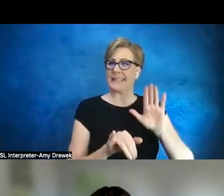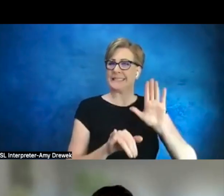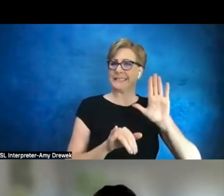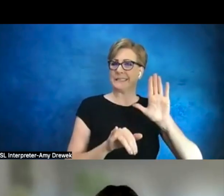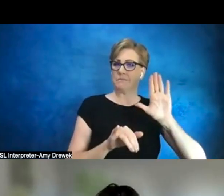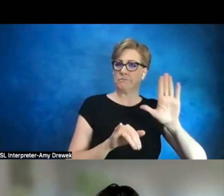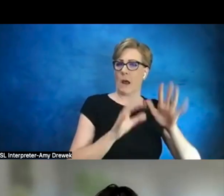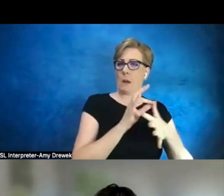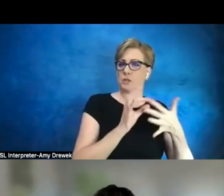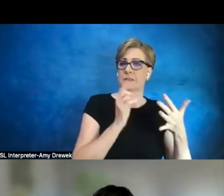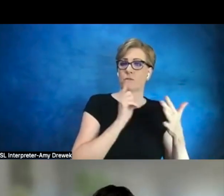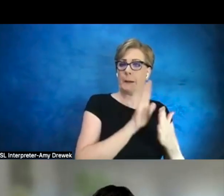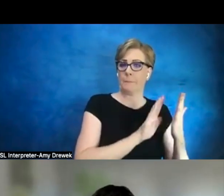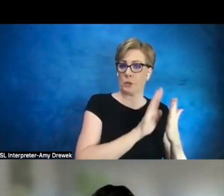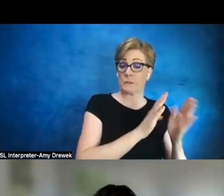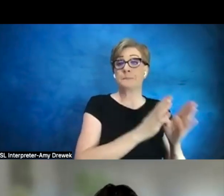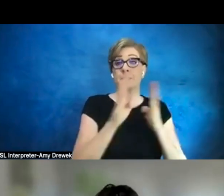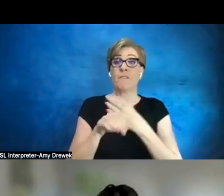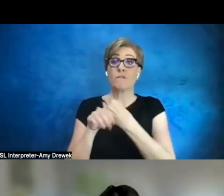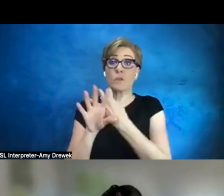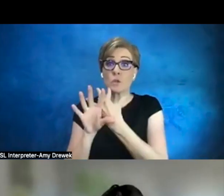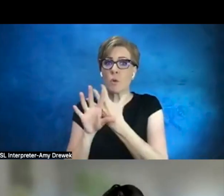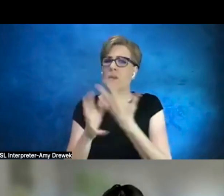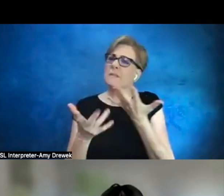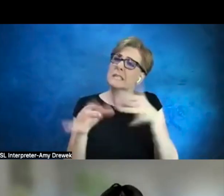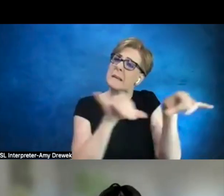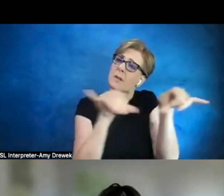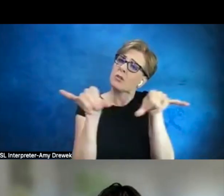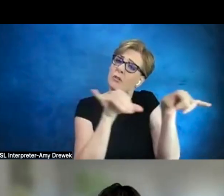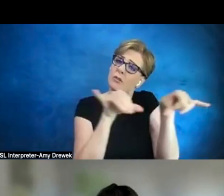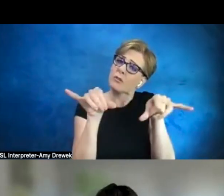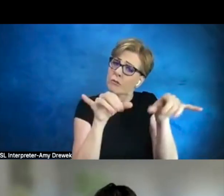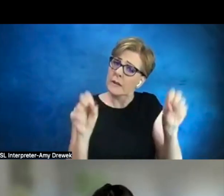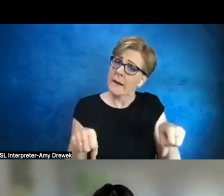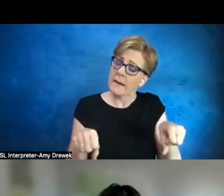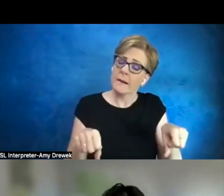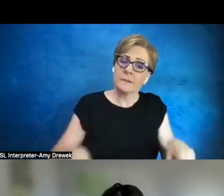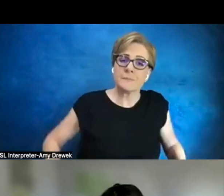A virtual event can be pretty similar, but a little more -- you can spend some time in